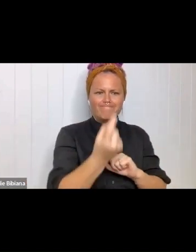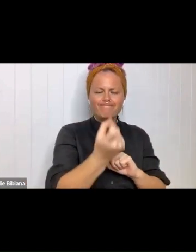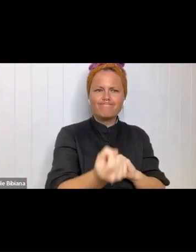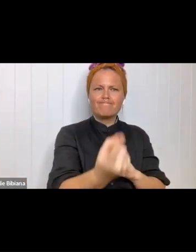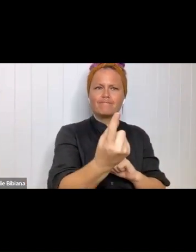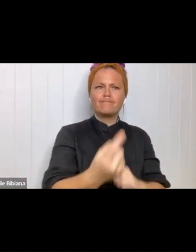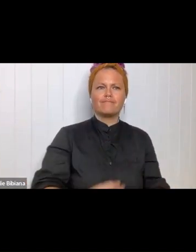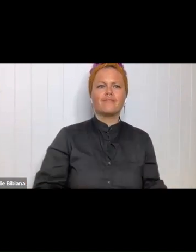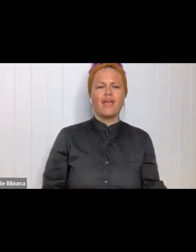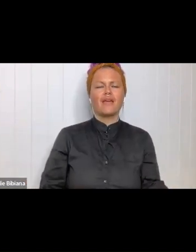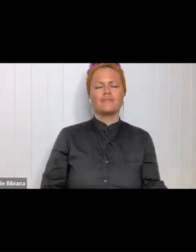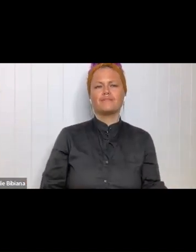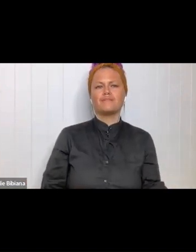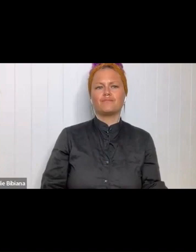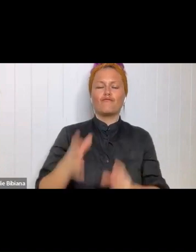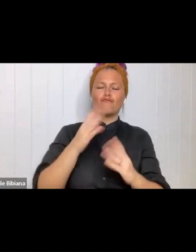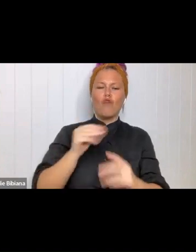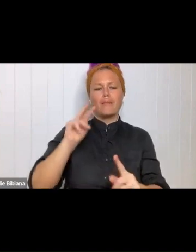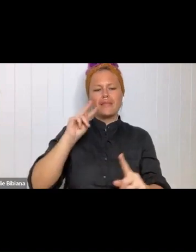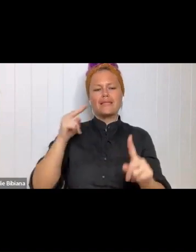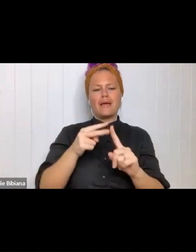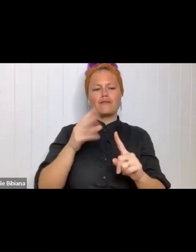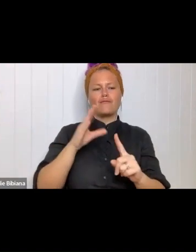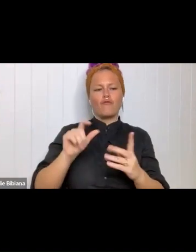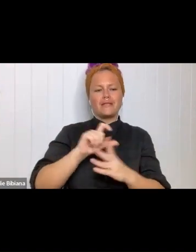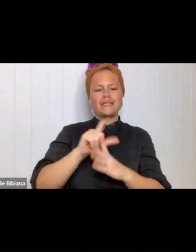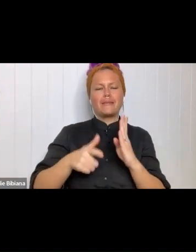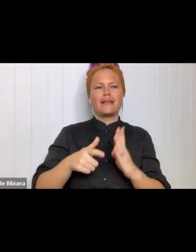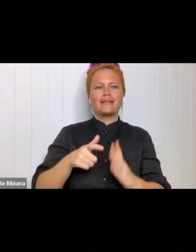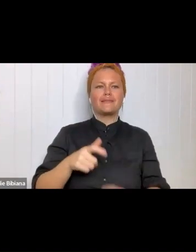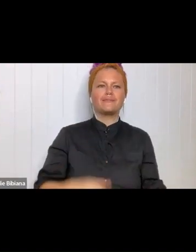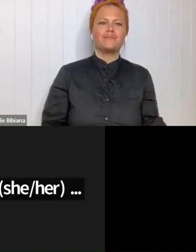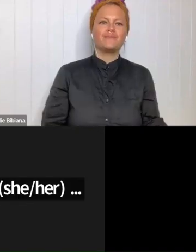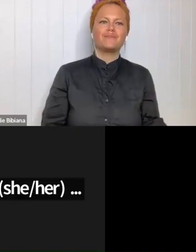Yeah, from a I'm going to hand back to Lena, because I'm sure other things will emerge as we talk. Yes, I am already thinking I can't wait